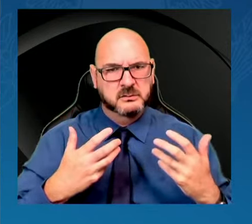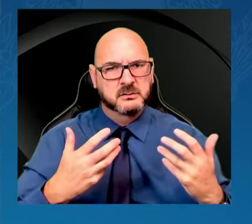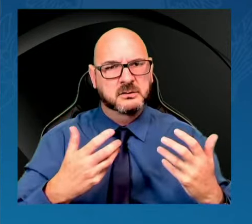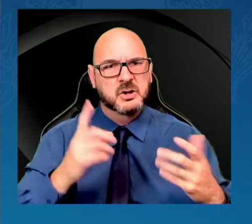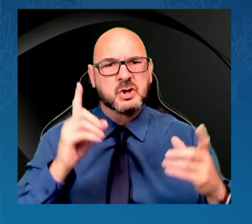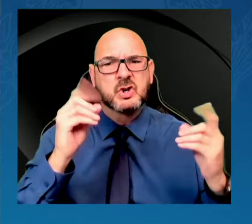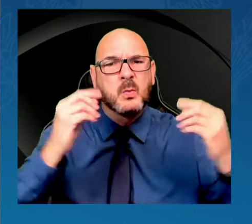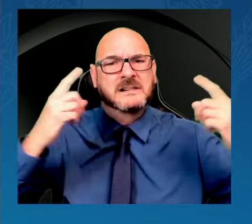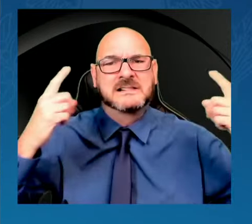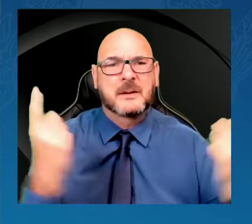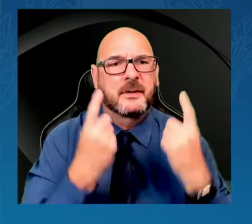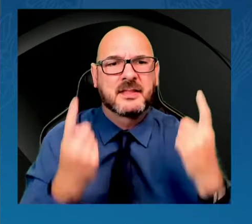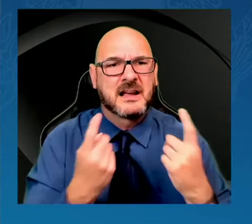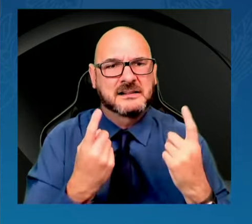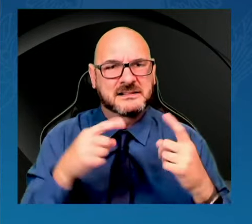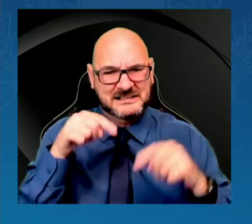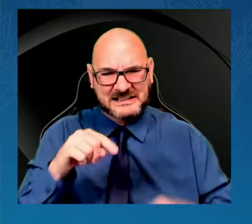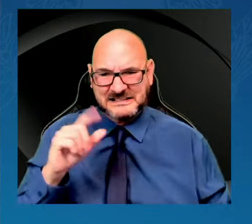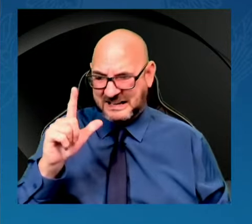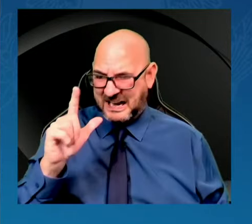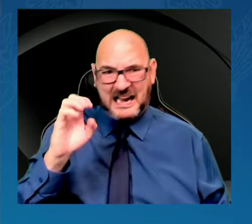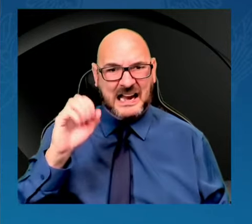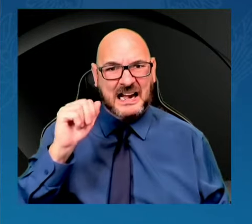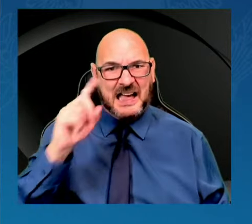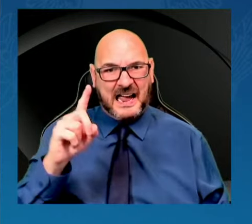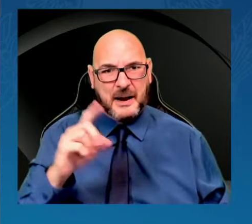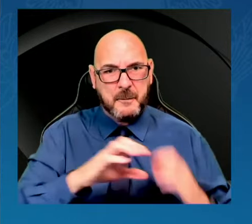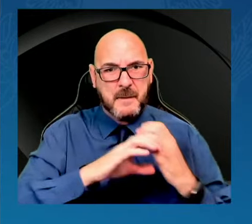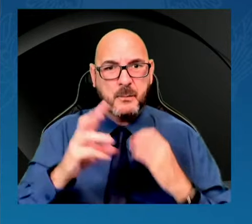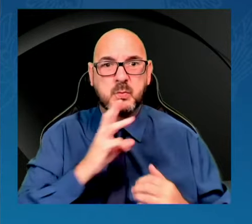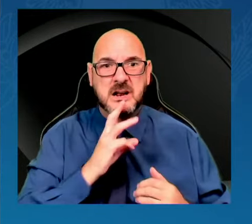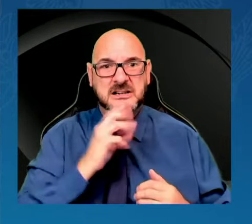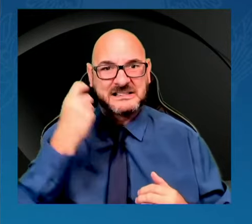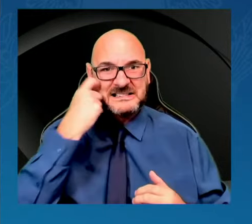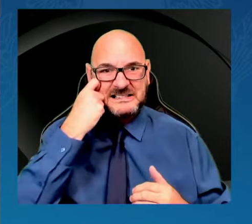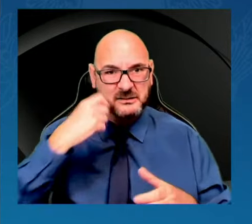because the water that comes through those pipes is toxic